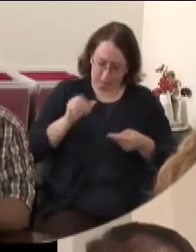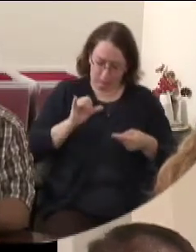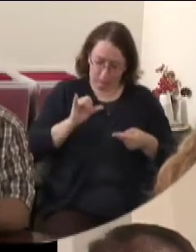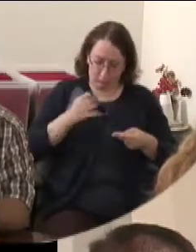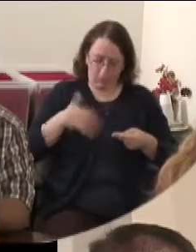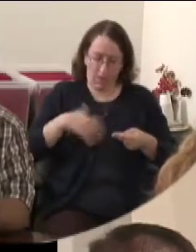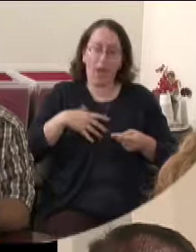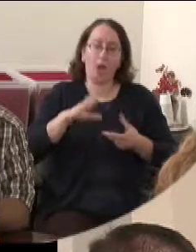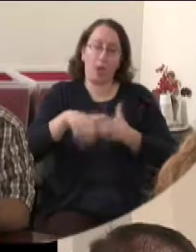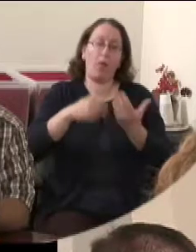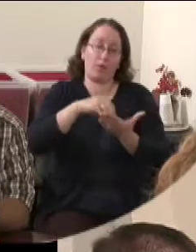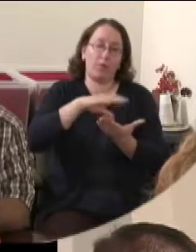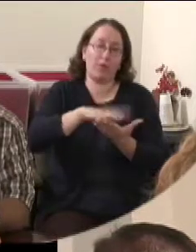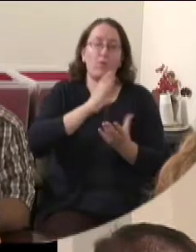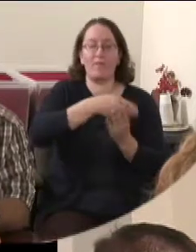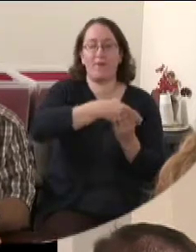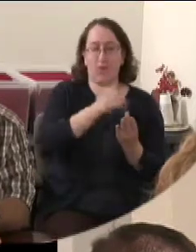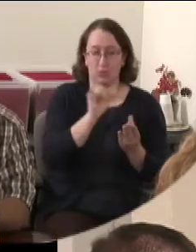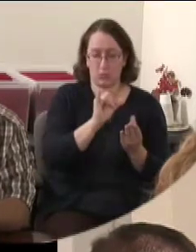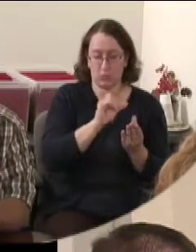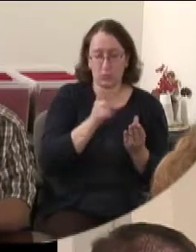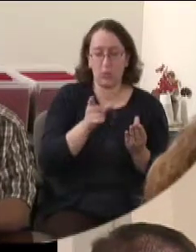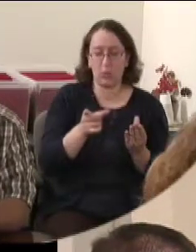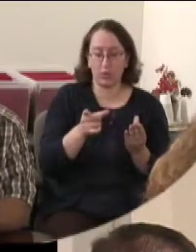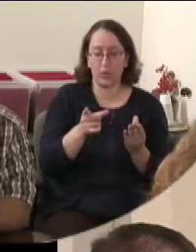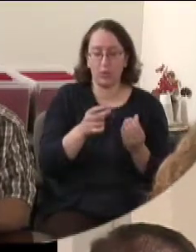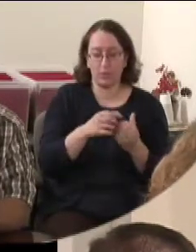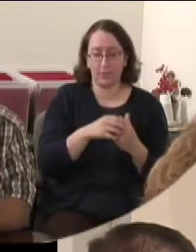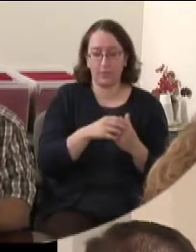for the documentation for the file.